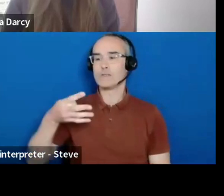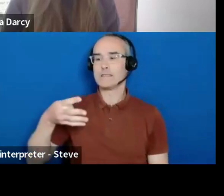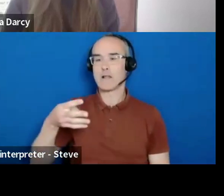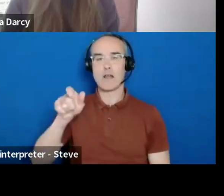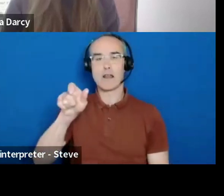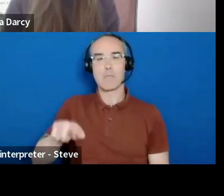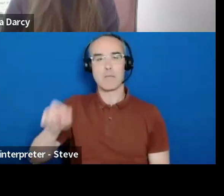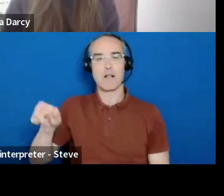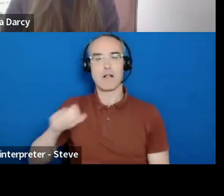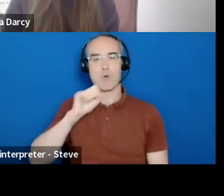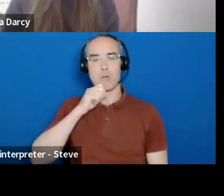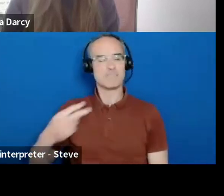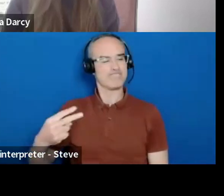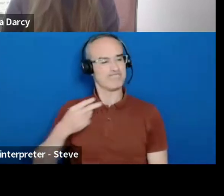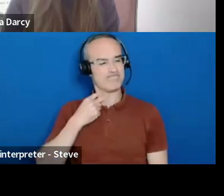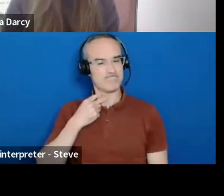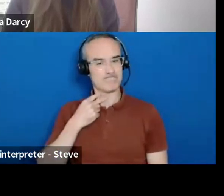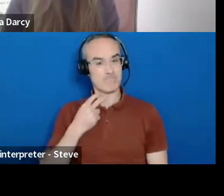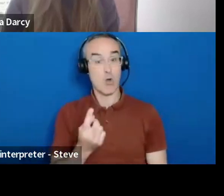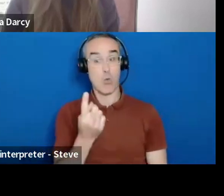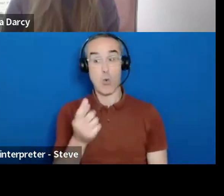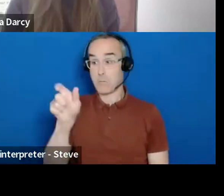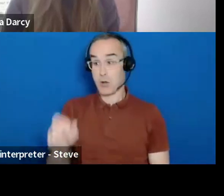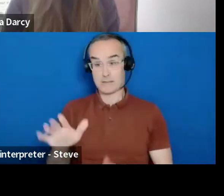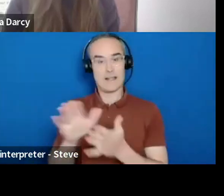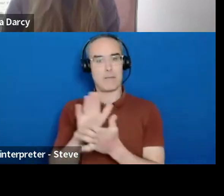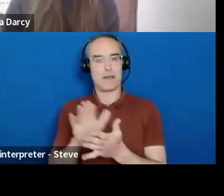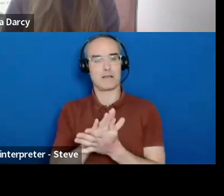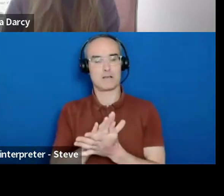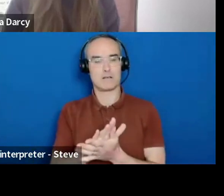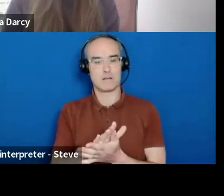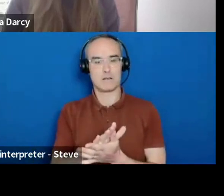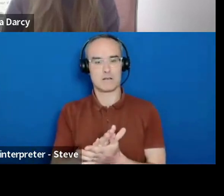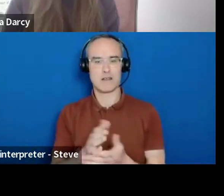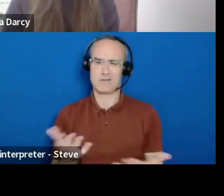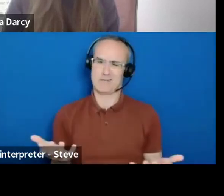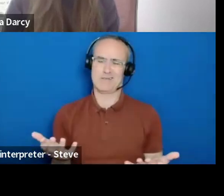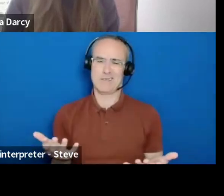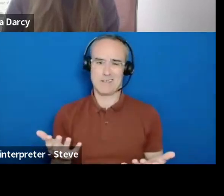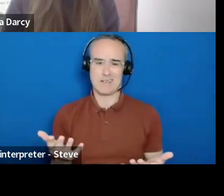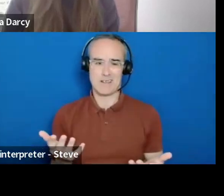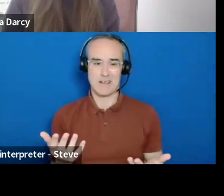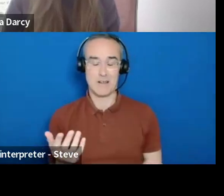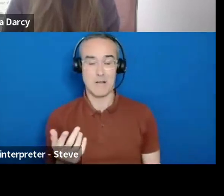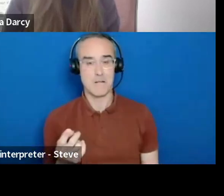who's happy. Now, that's not a great return rate. If you've applied for something and you're not successful and you think, "Well,